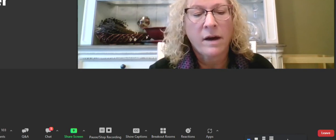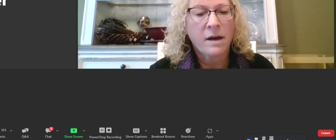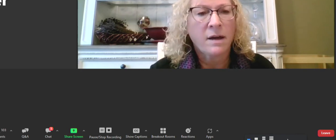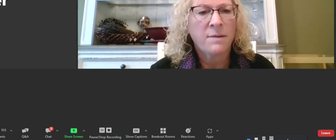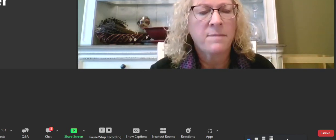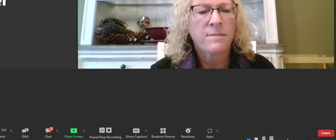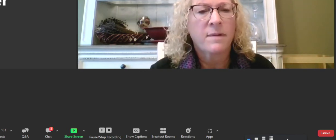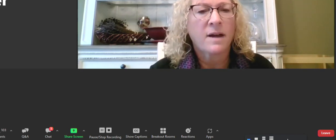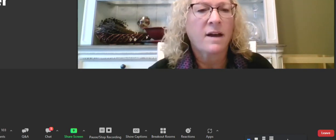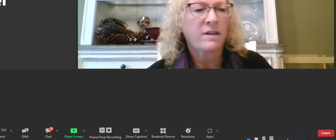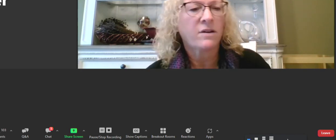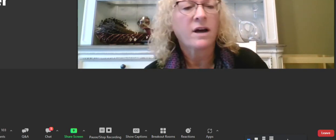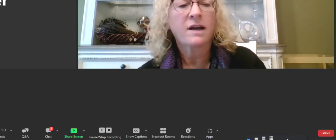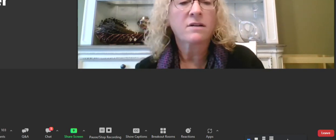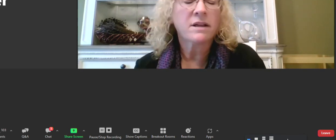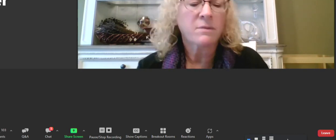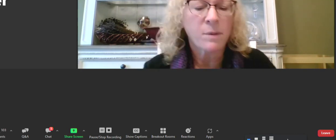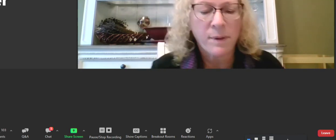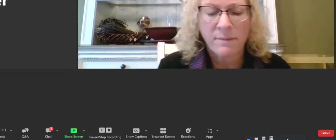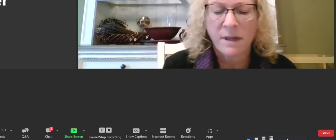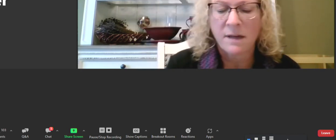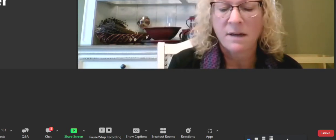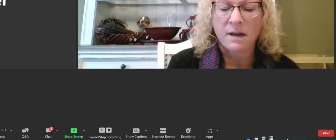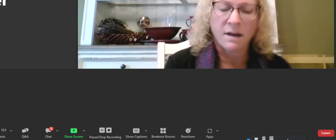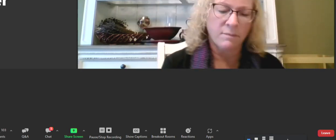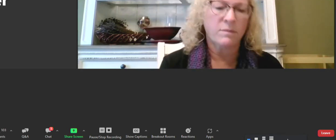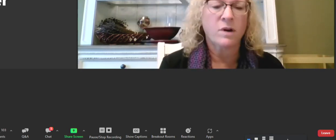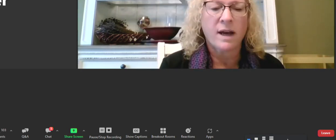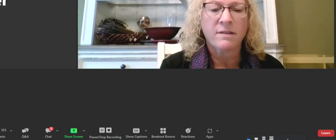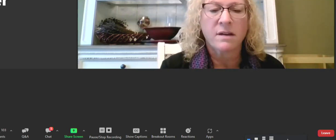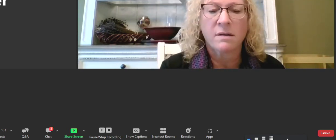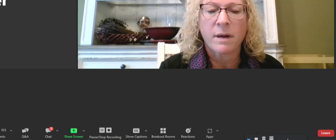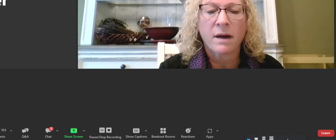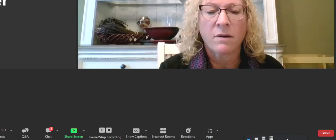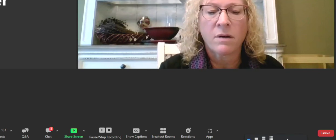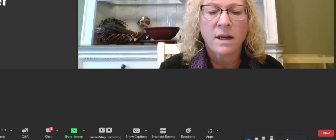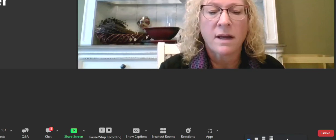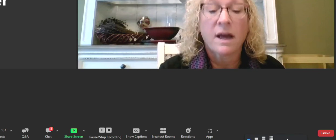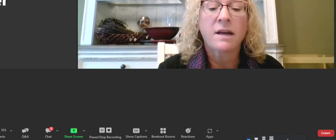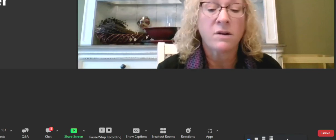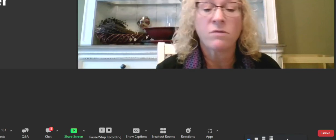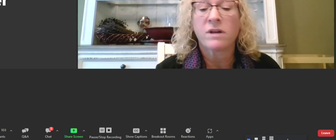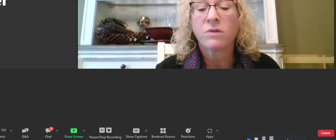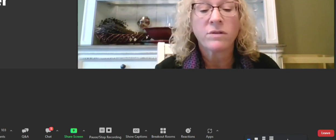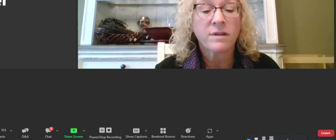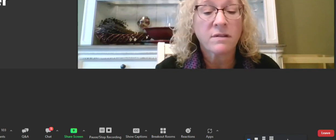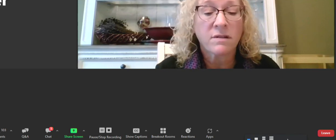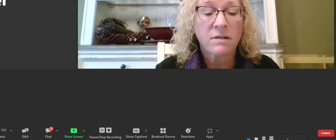You cut out a little bit, but I'm thinking you're asking about any new resources?